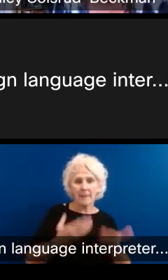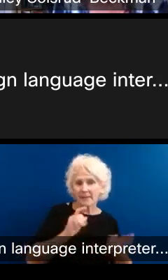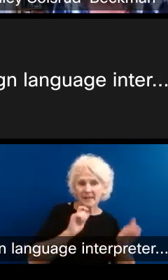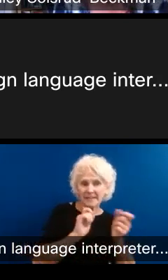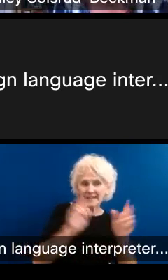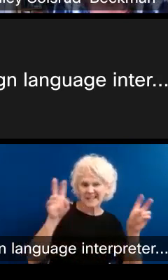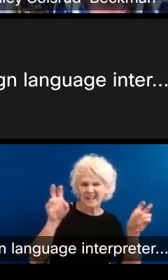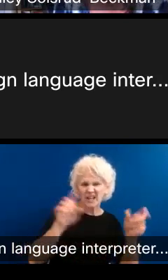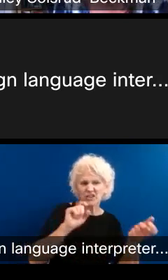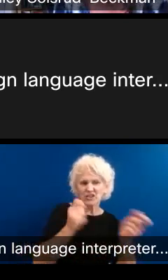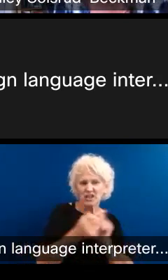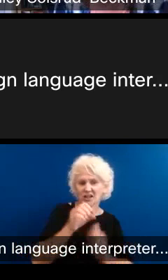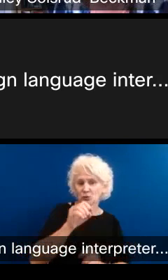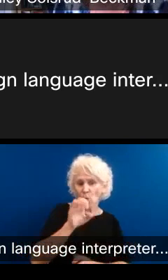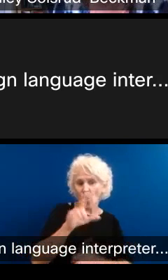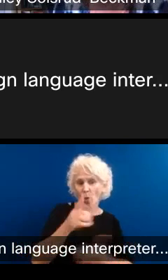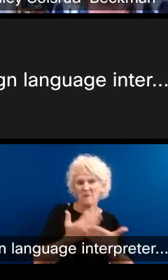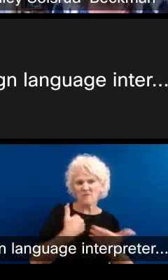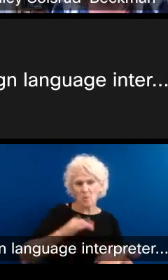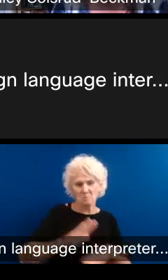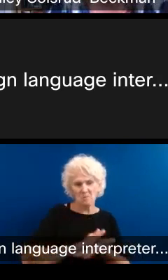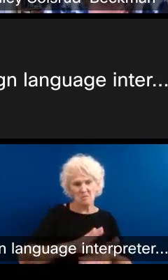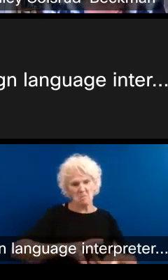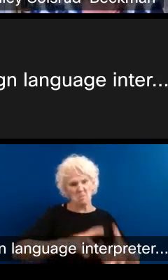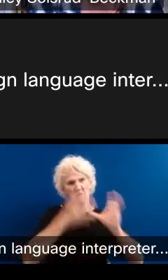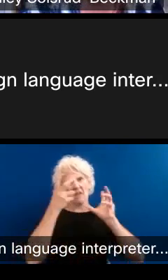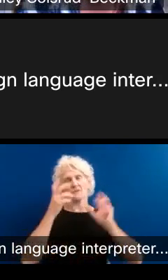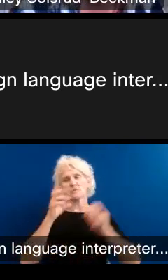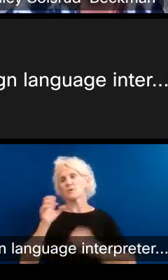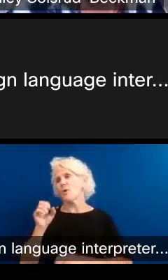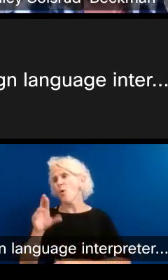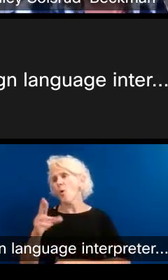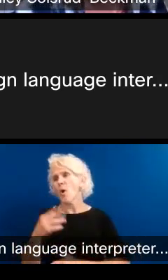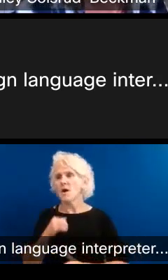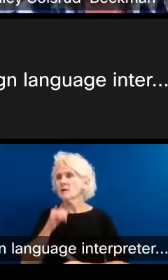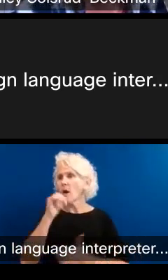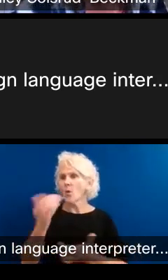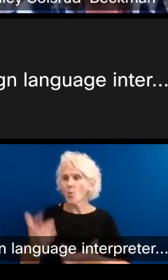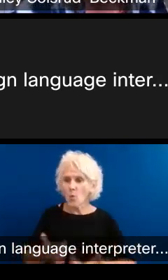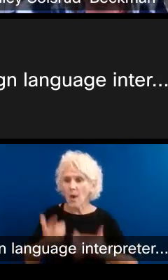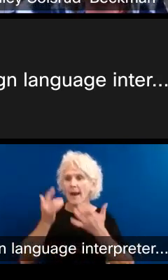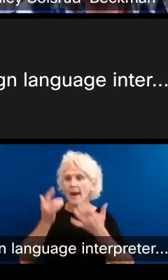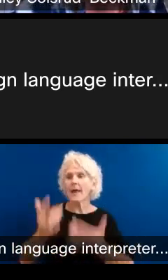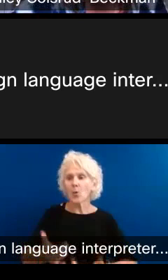it means not waiting until you have to act going to the dentist to prevent cavities,